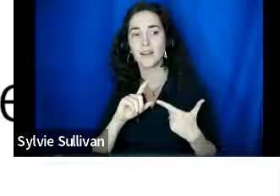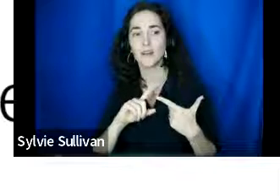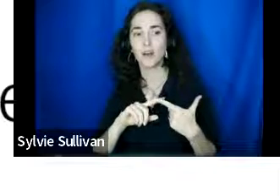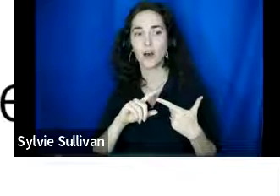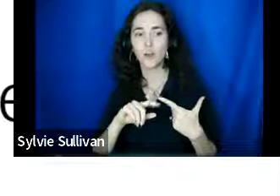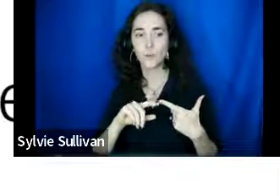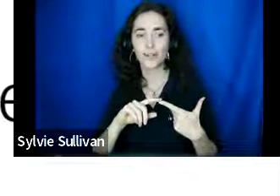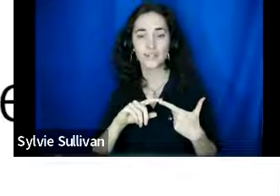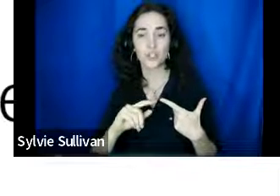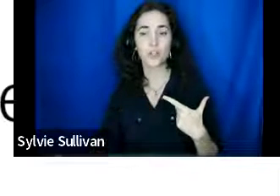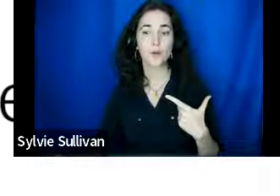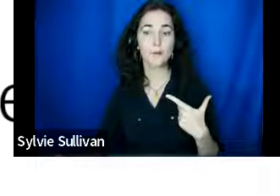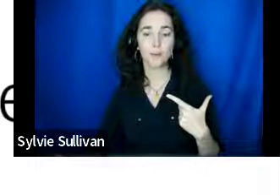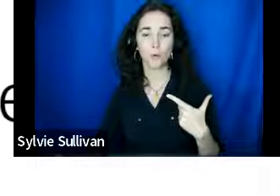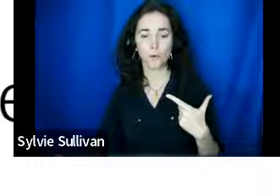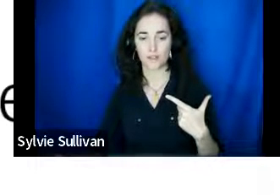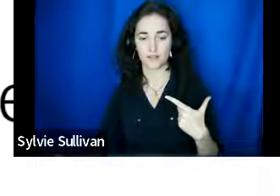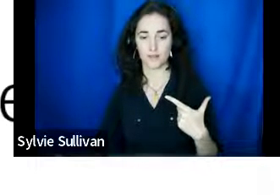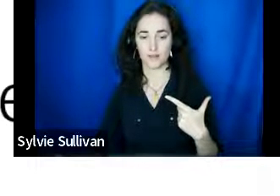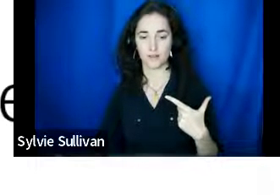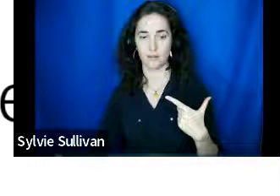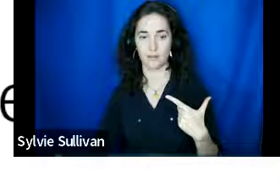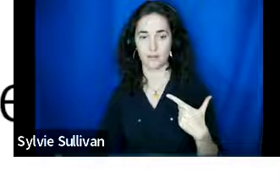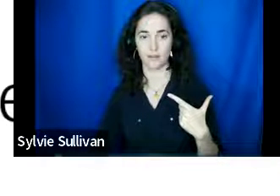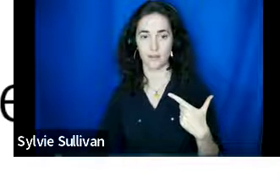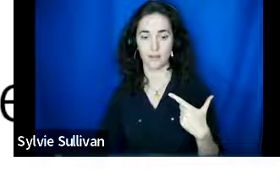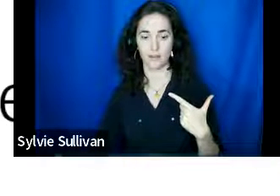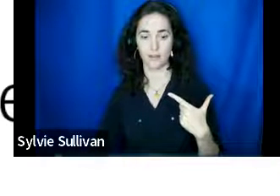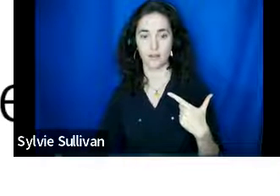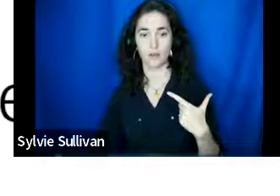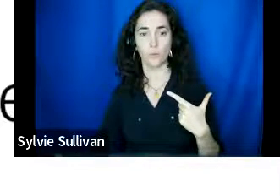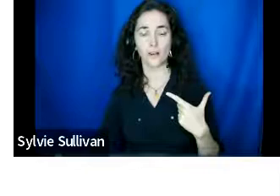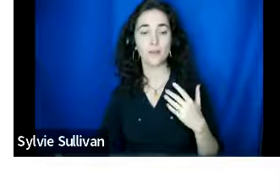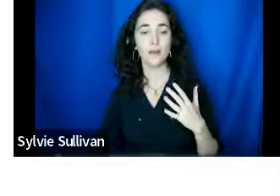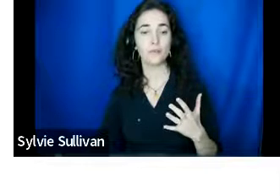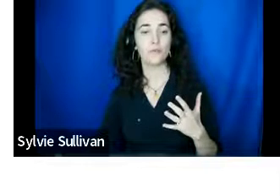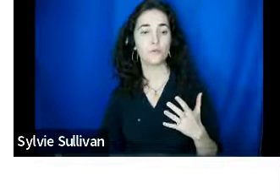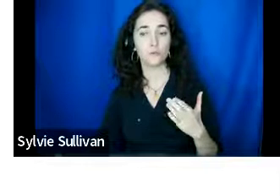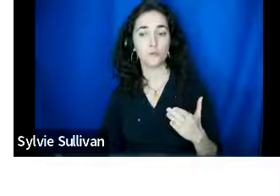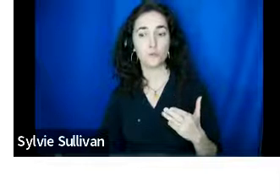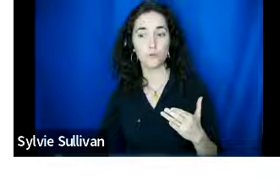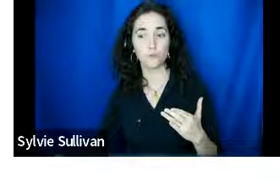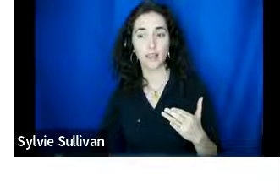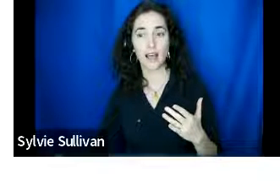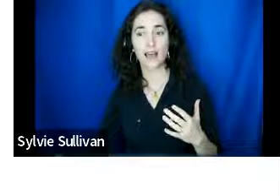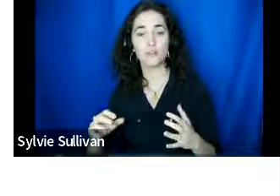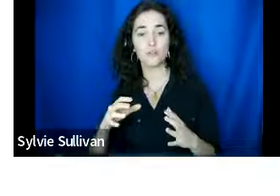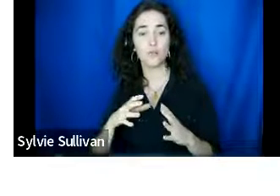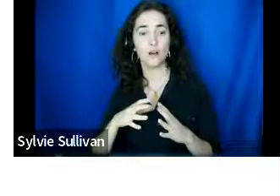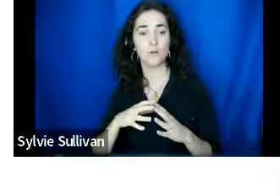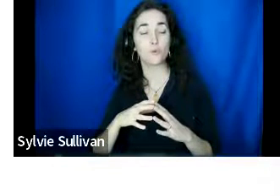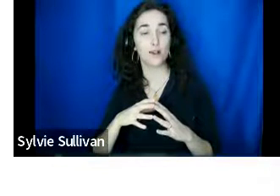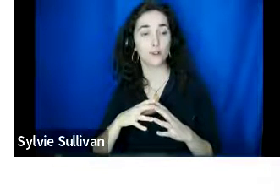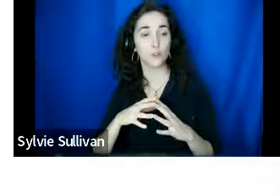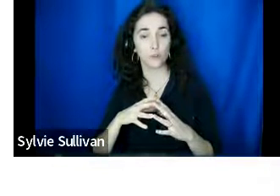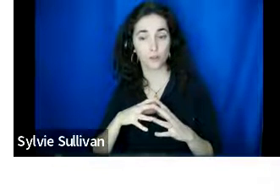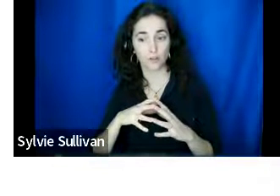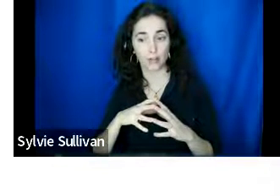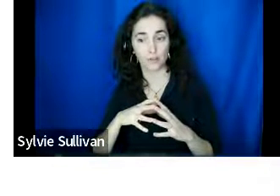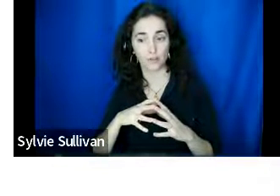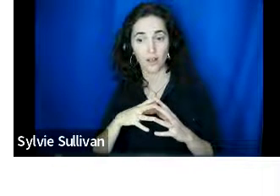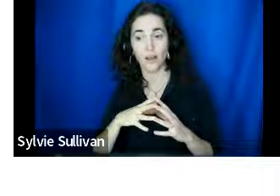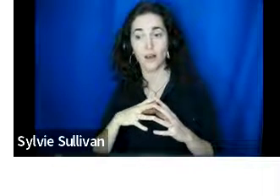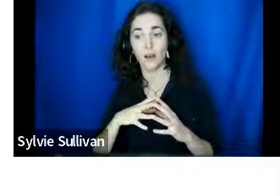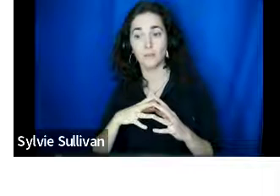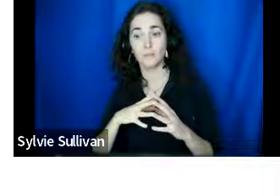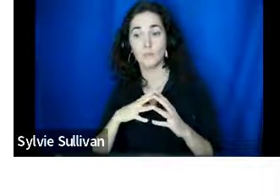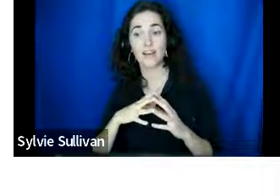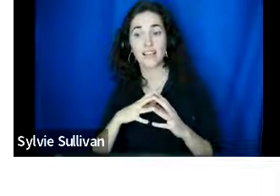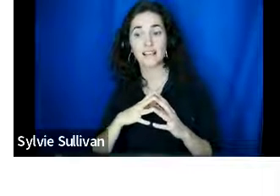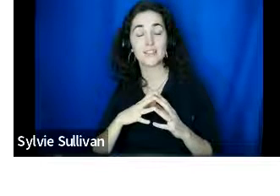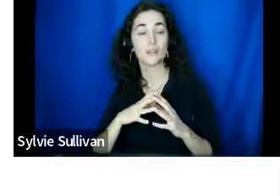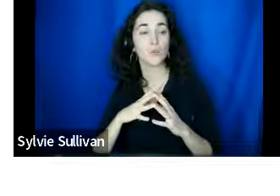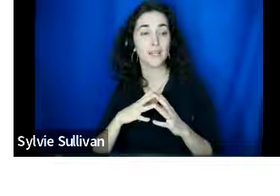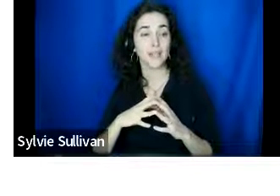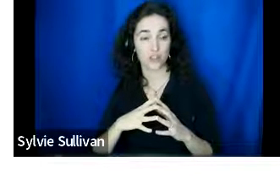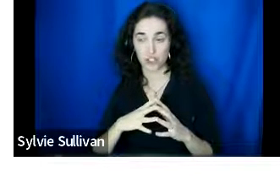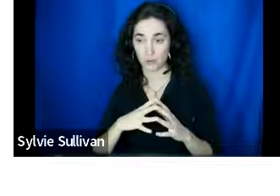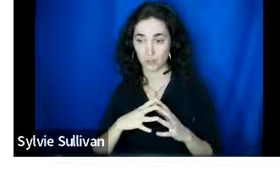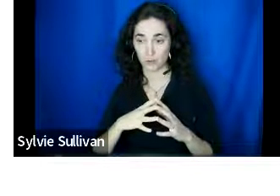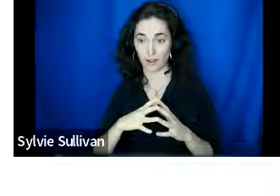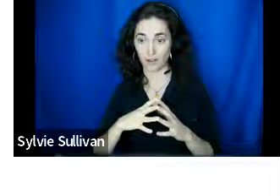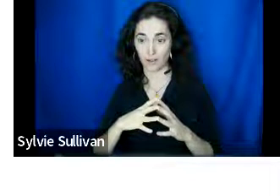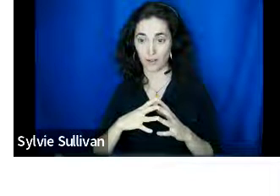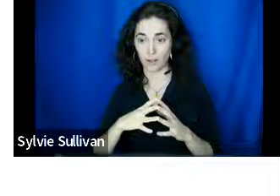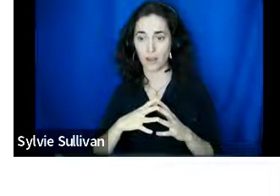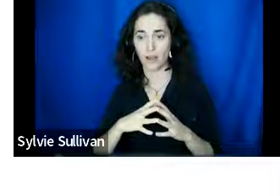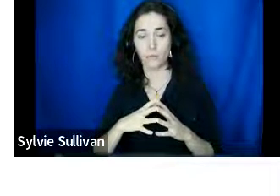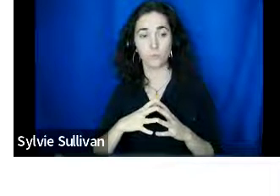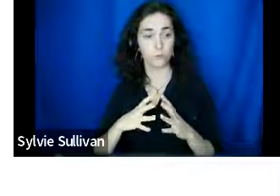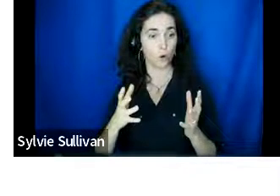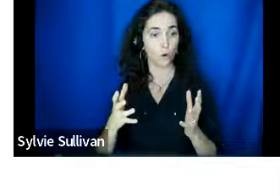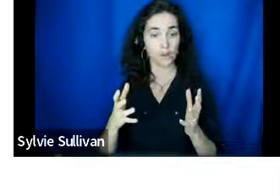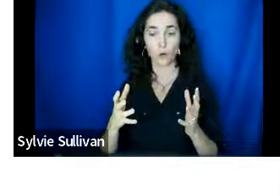The other one that's extremely important is this: whatever method you you use has to be relevant to your life; more exactly to the relationships in your life.